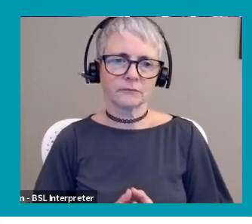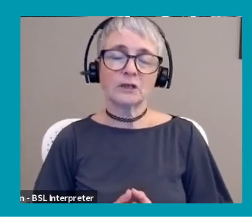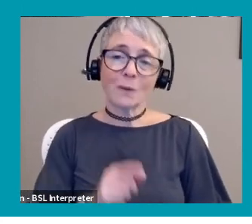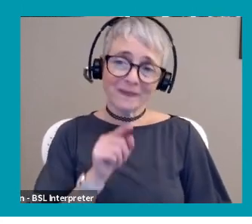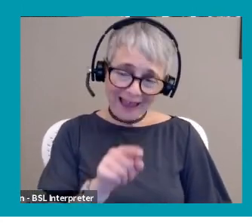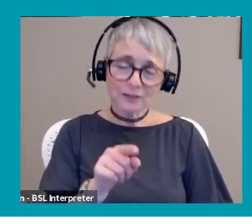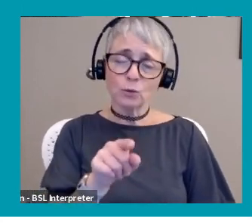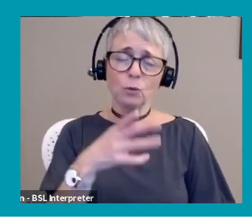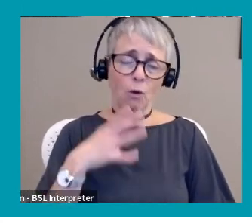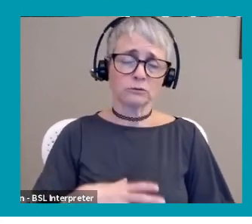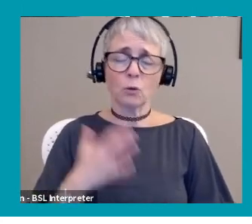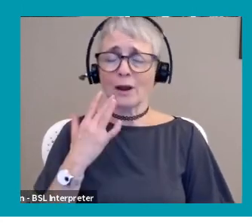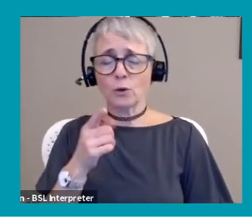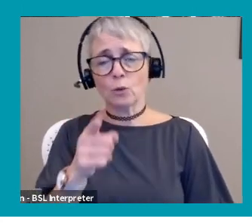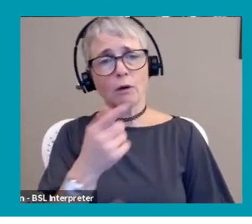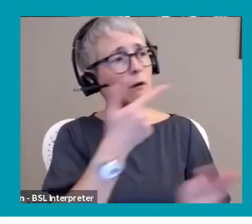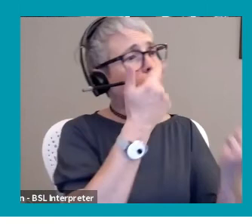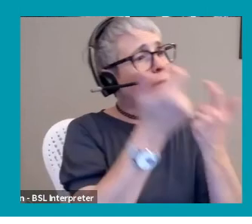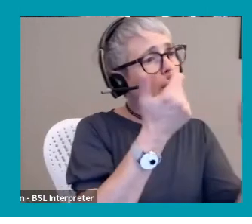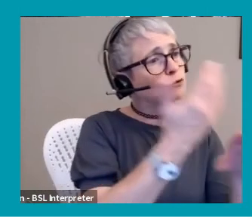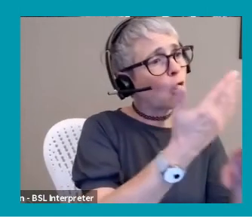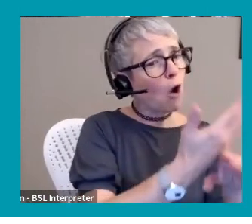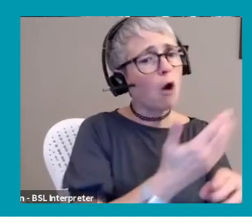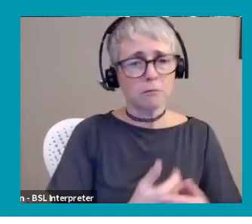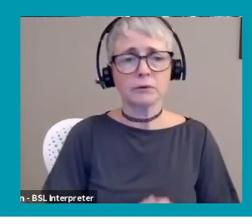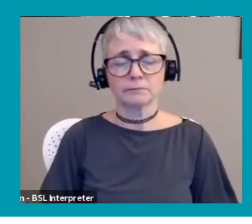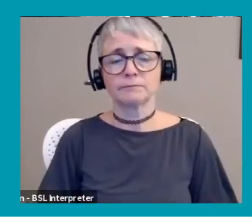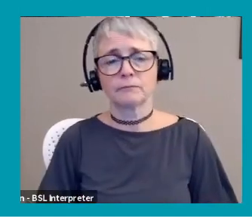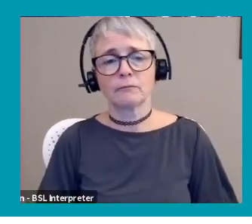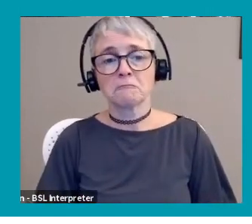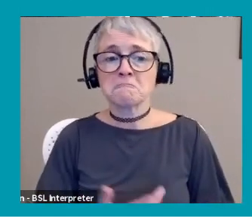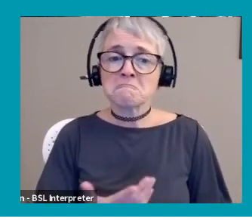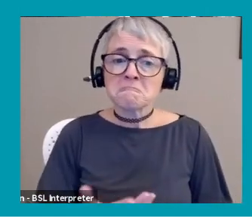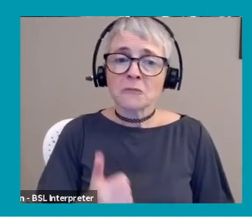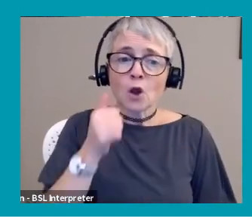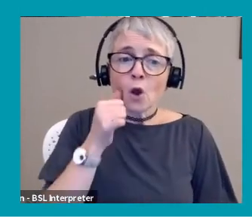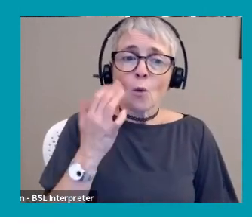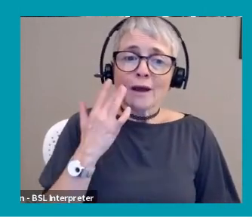your jobs. Know when to take a break. Well, I need to give myself this advice Tammy.